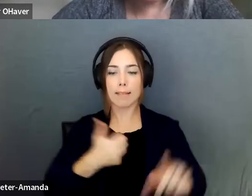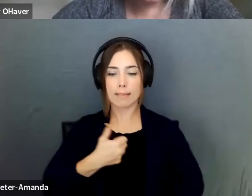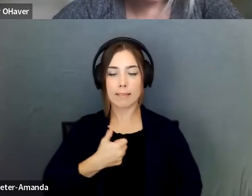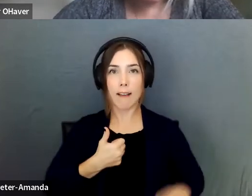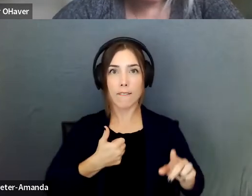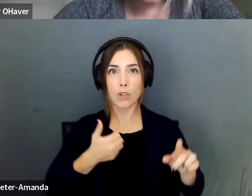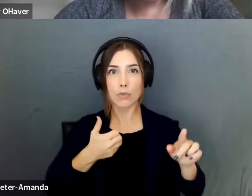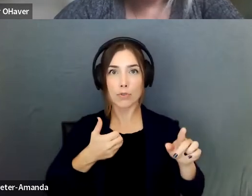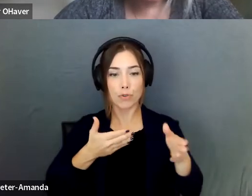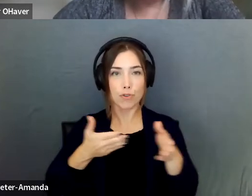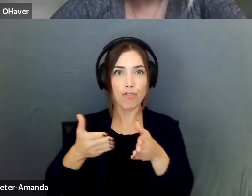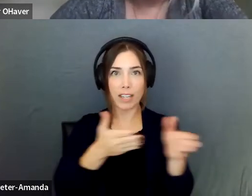We do a lot of work around that.